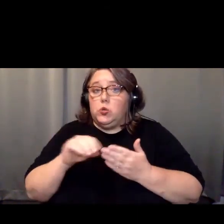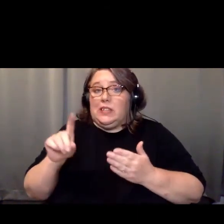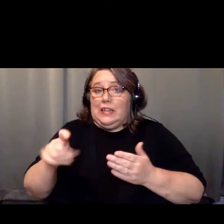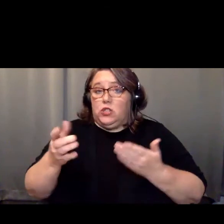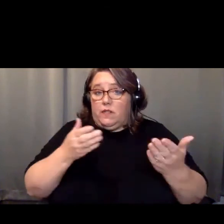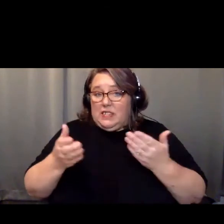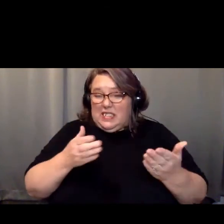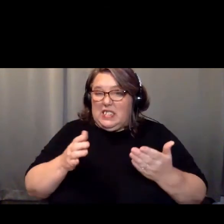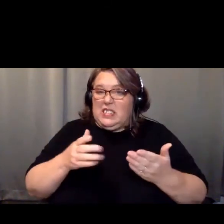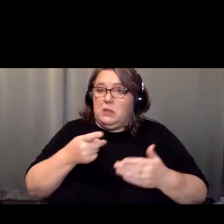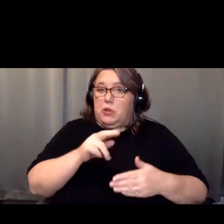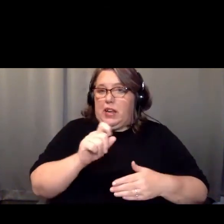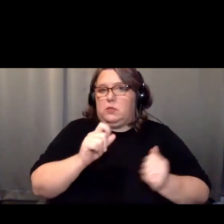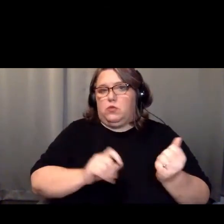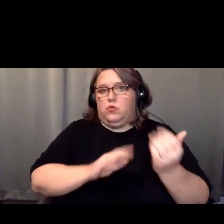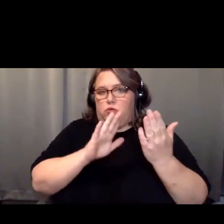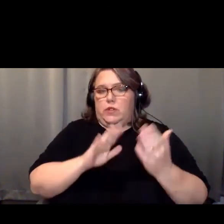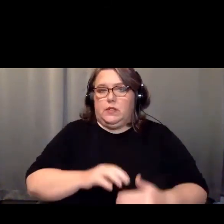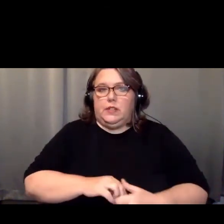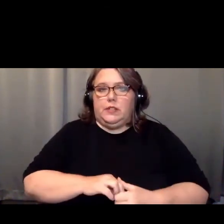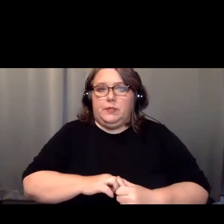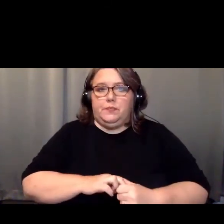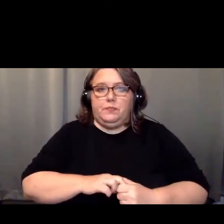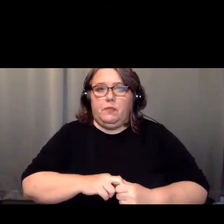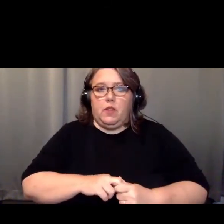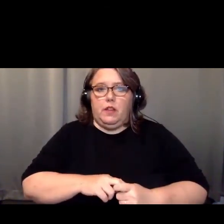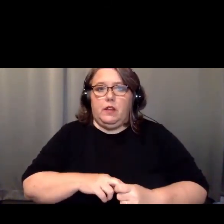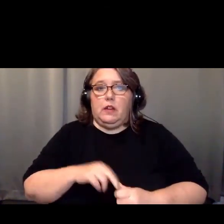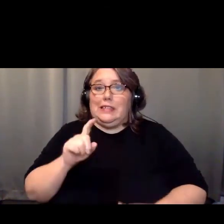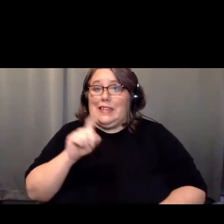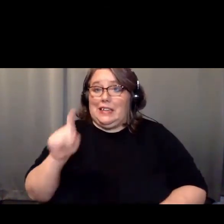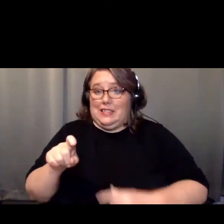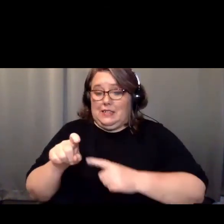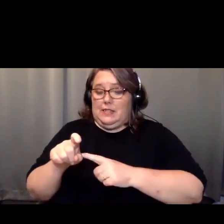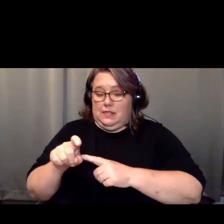is supposed to address. In Texas, the definition of someone with a disability